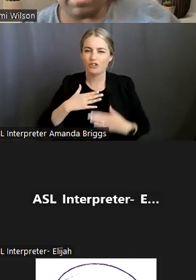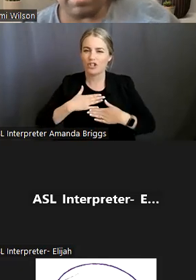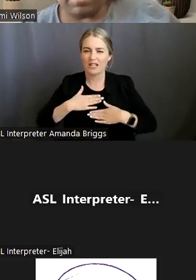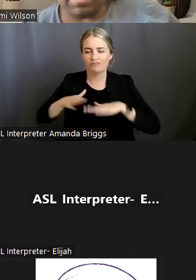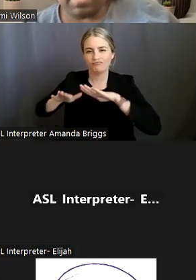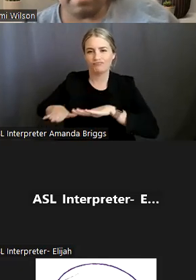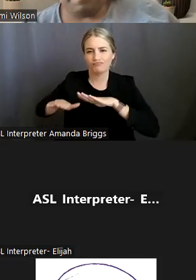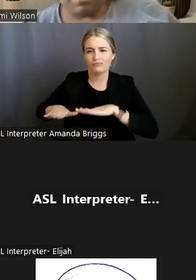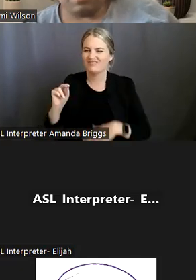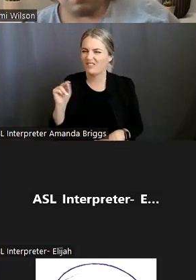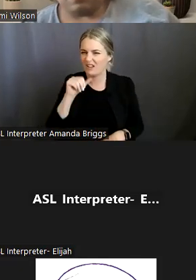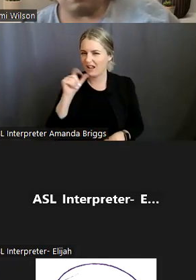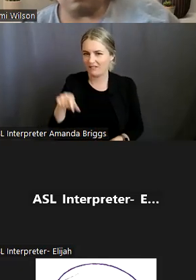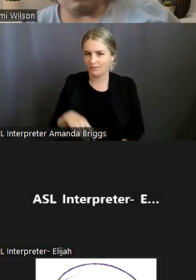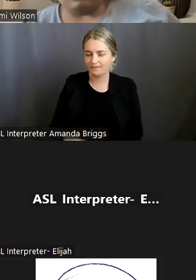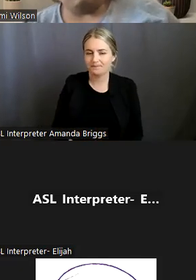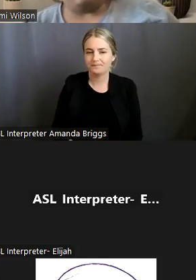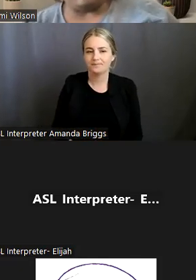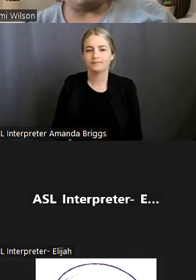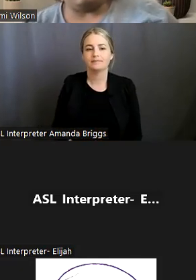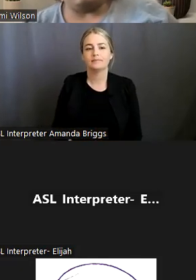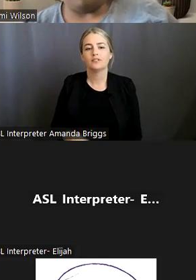at this time. You're just gonna focus on those